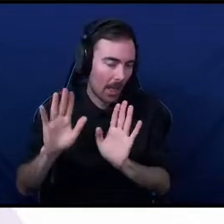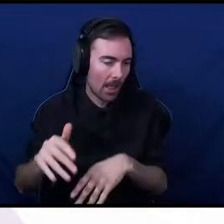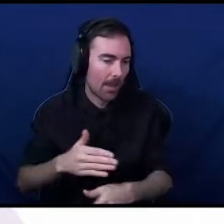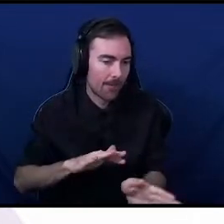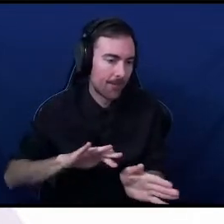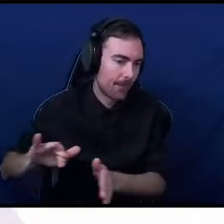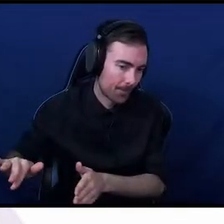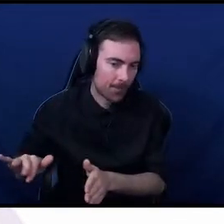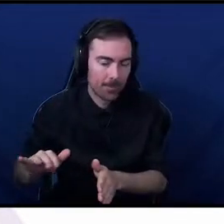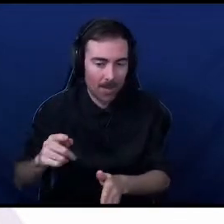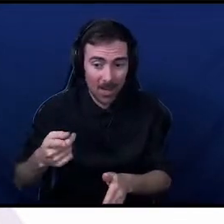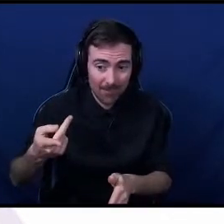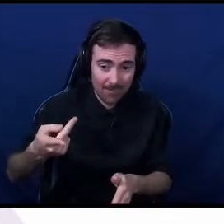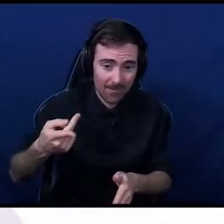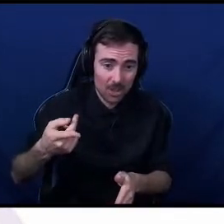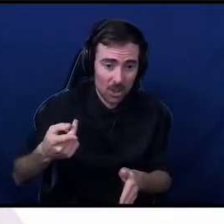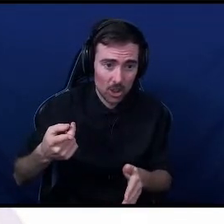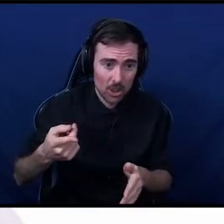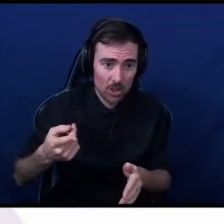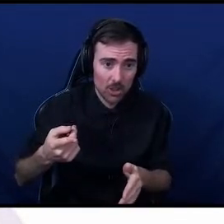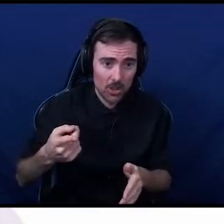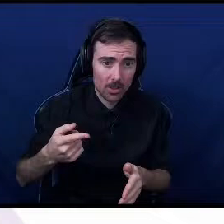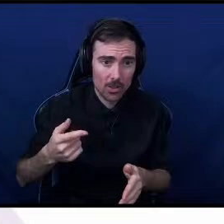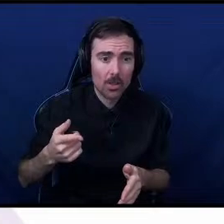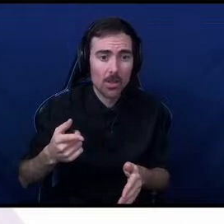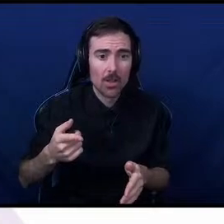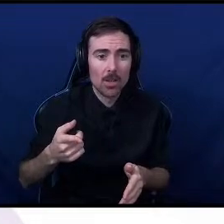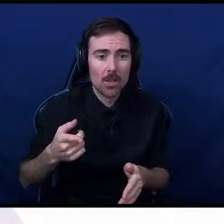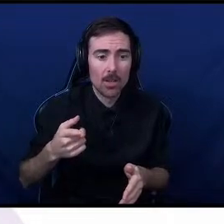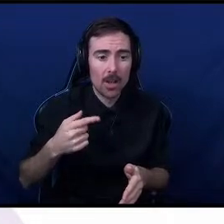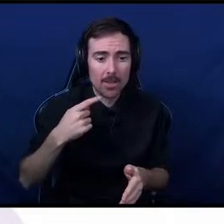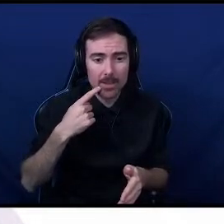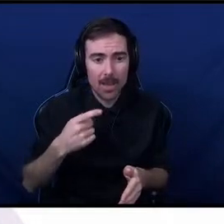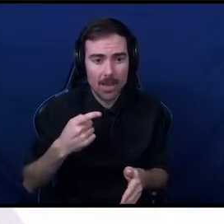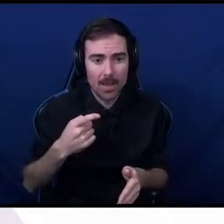being a selfish reasoning for engaging, if I tell you that you're going to be disabled, you're going to think